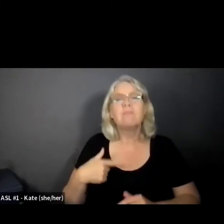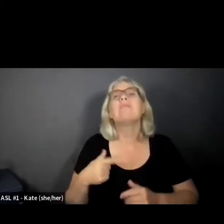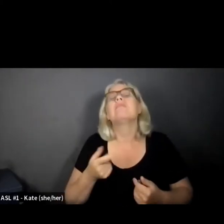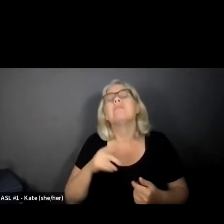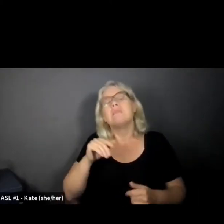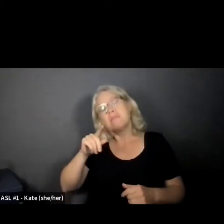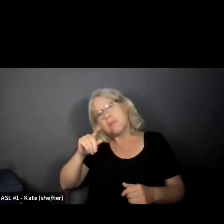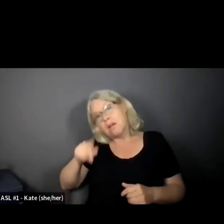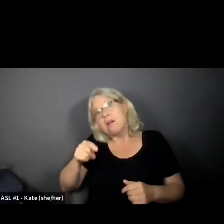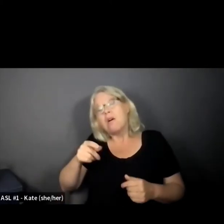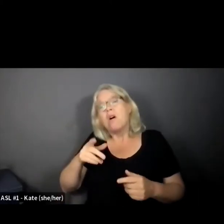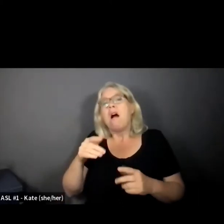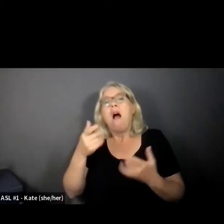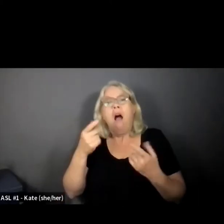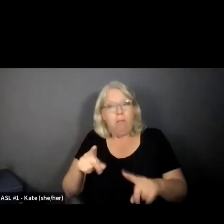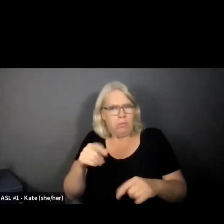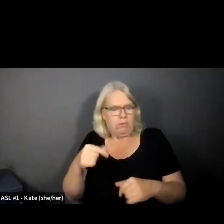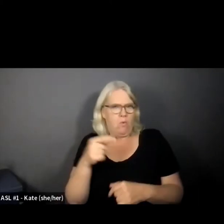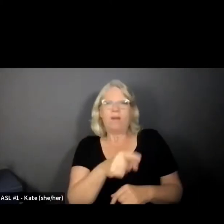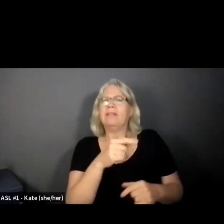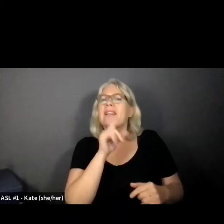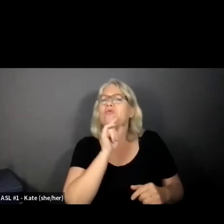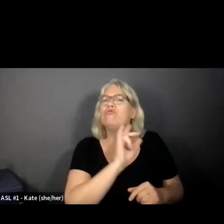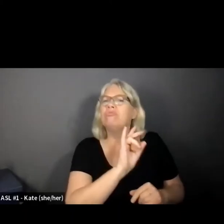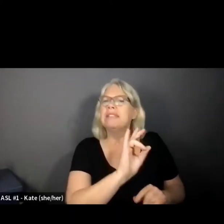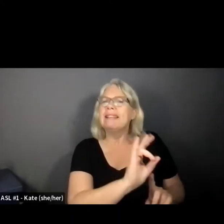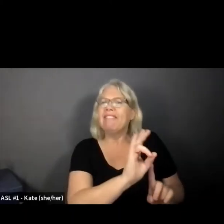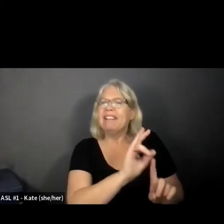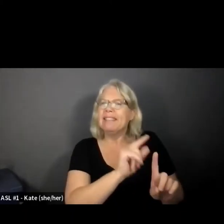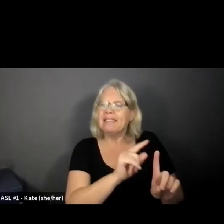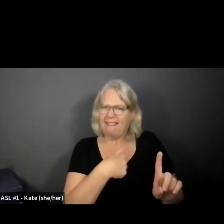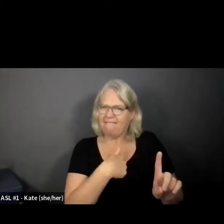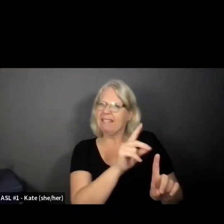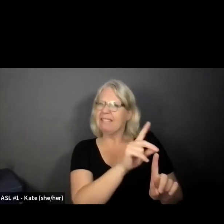CLUB FAILED TO ACCOMMODATE A 7-YEAR-OLD WITH A DISABILITY.